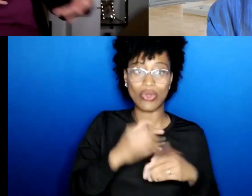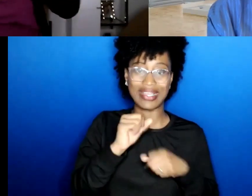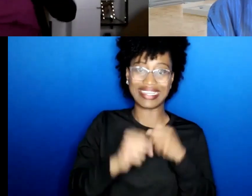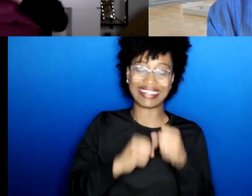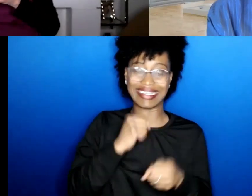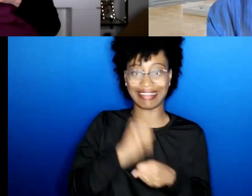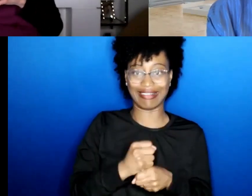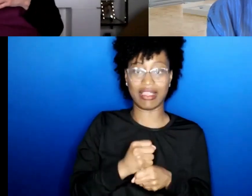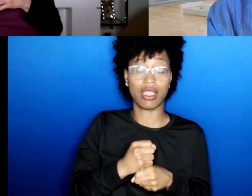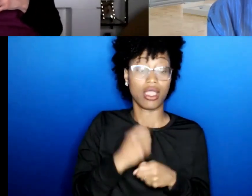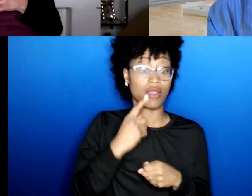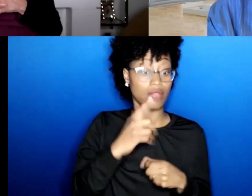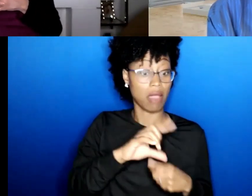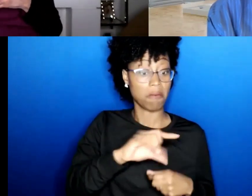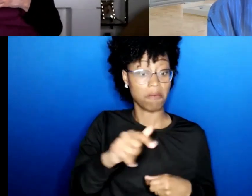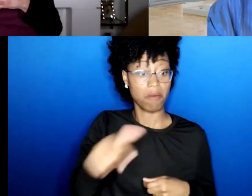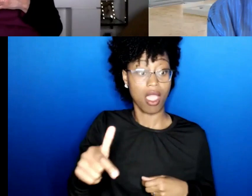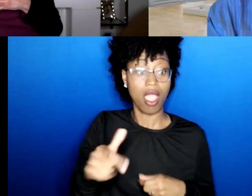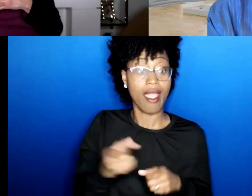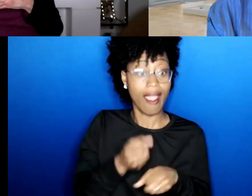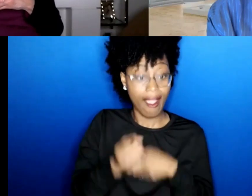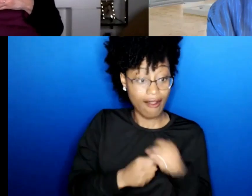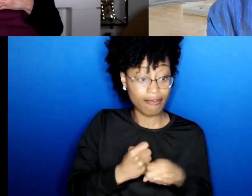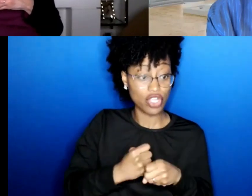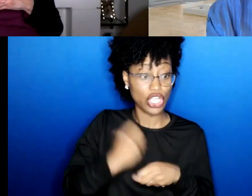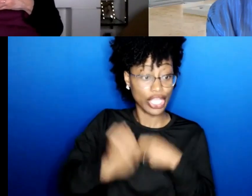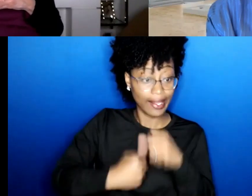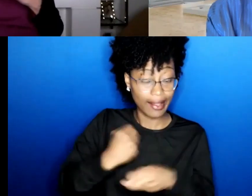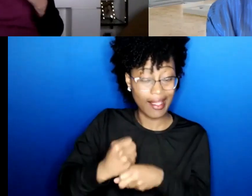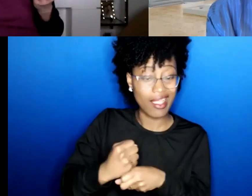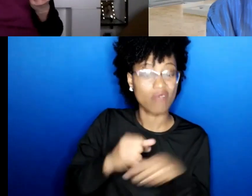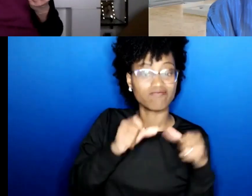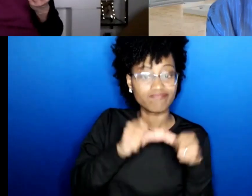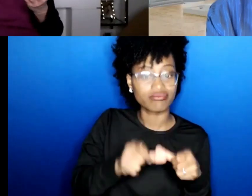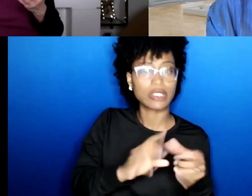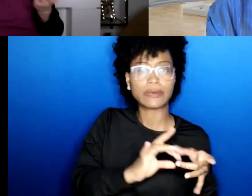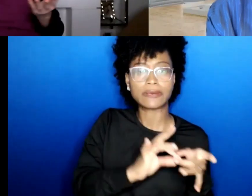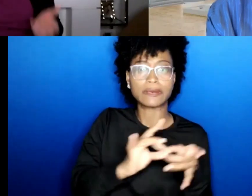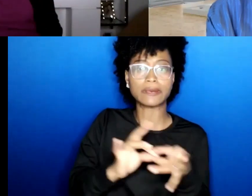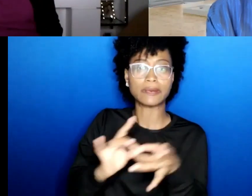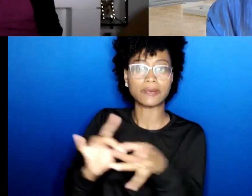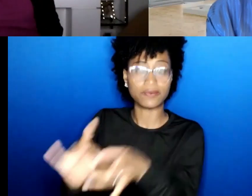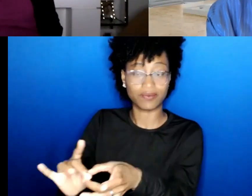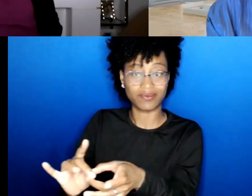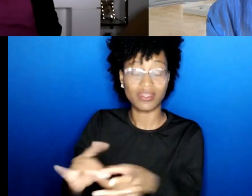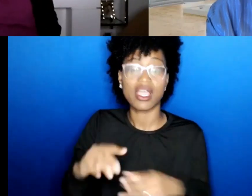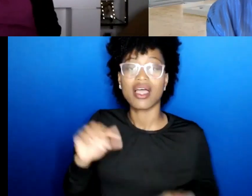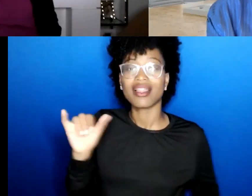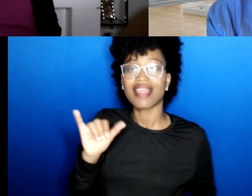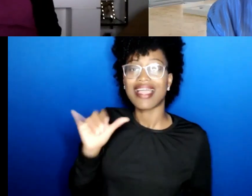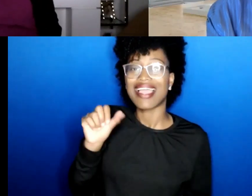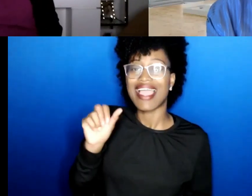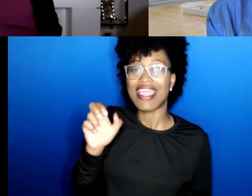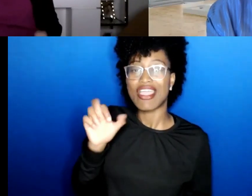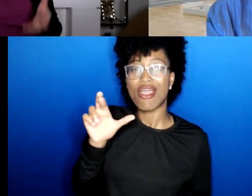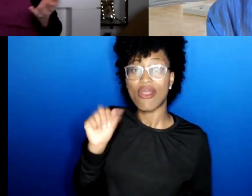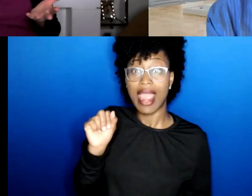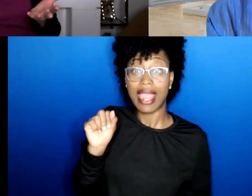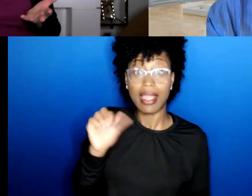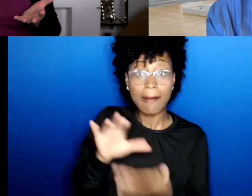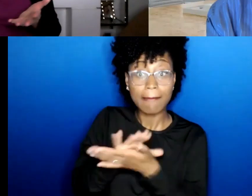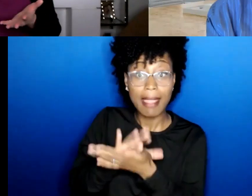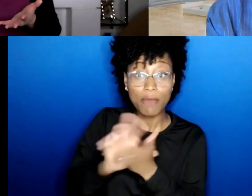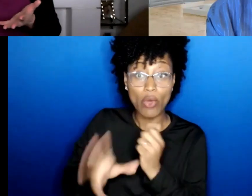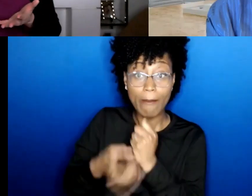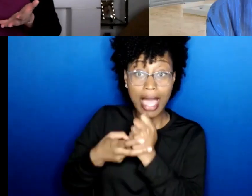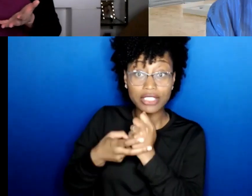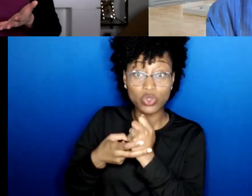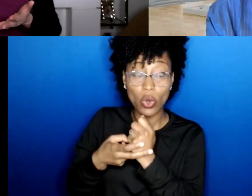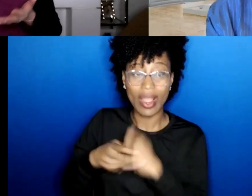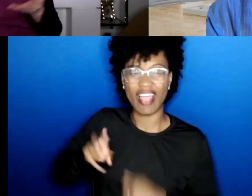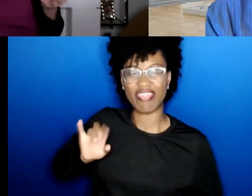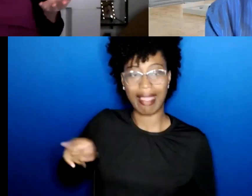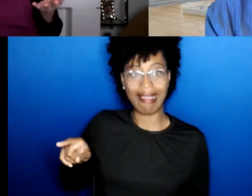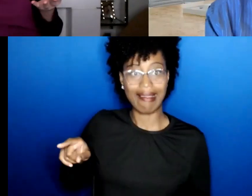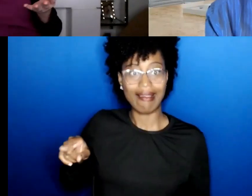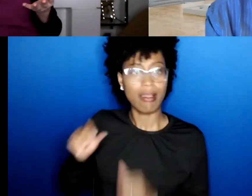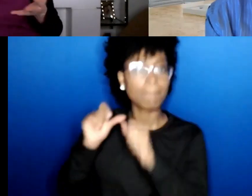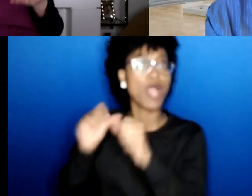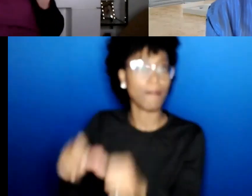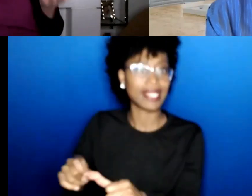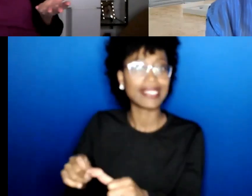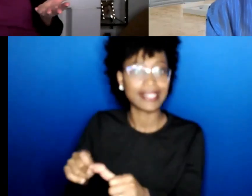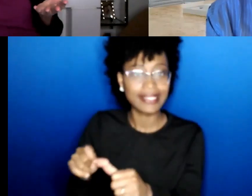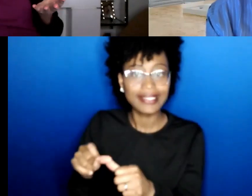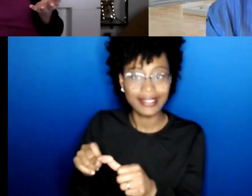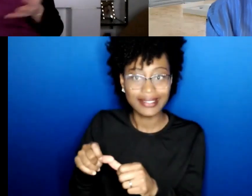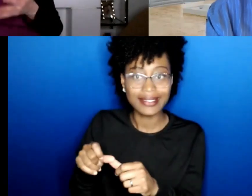year and just like the AERA paper repository, 06:28:10 that becomes a permanent accessible